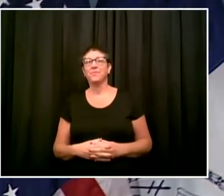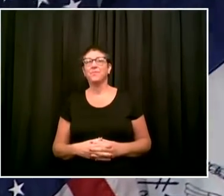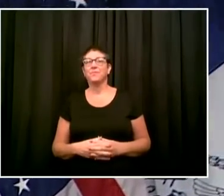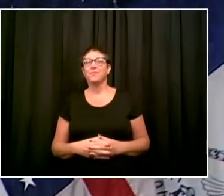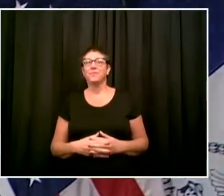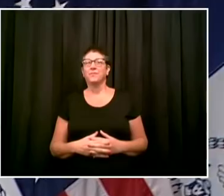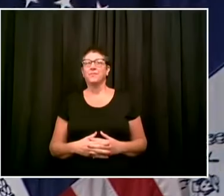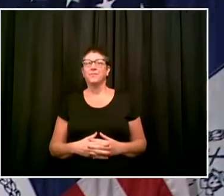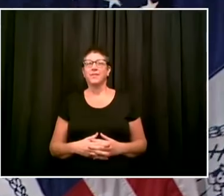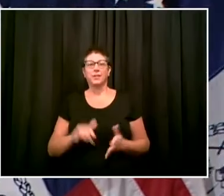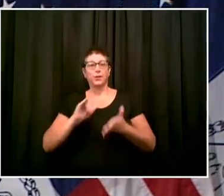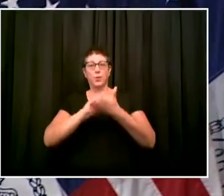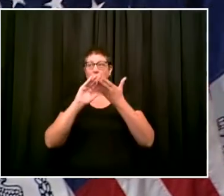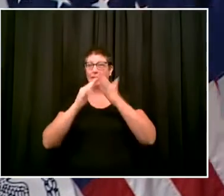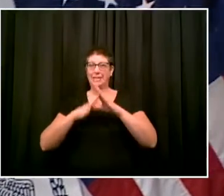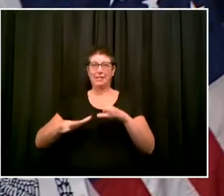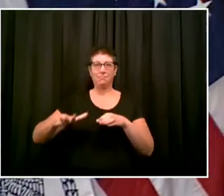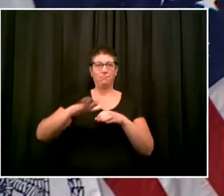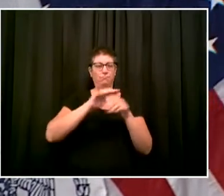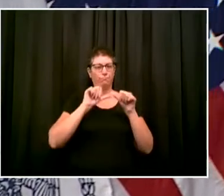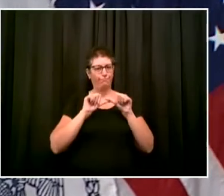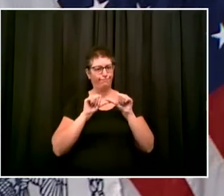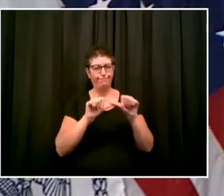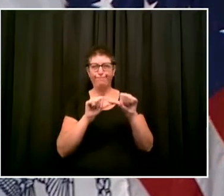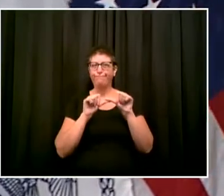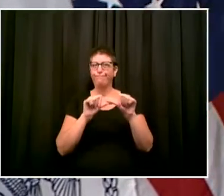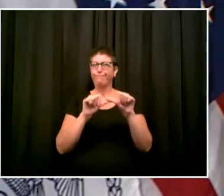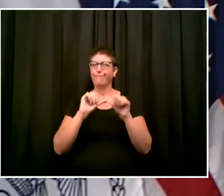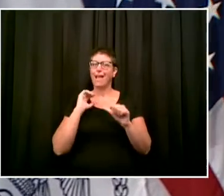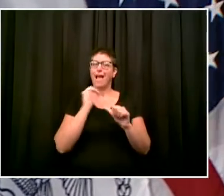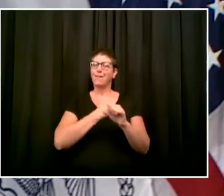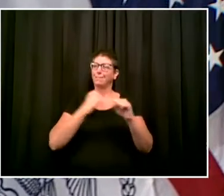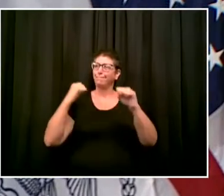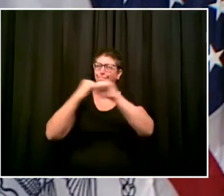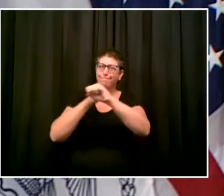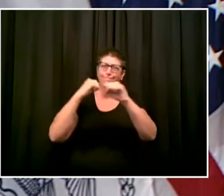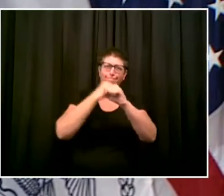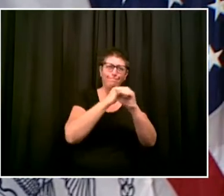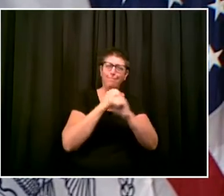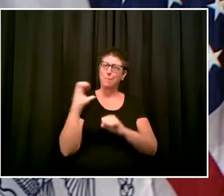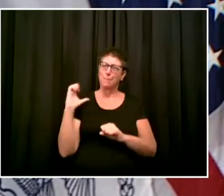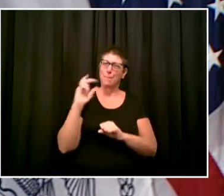WELL, GOOD RMOGNIN, EVERYBODY. NEW YORK CITY CONINTUEOS N OUR